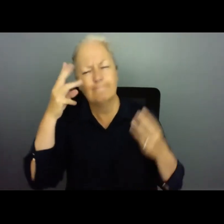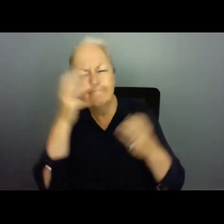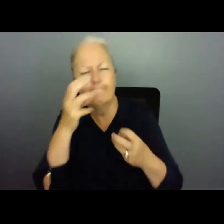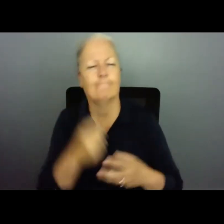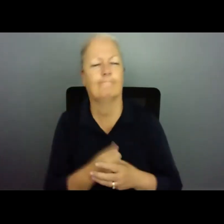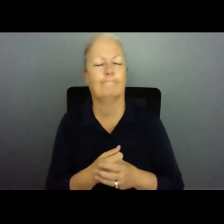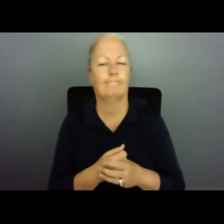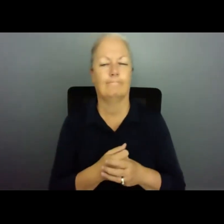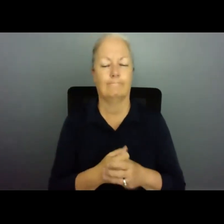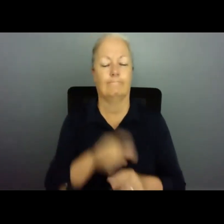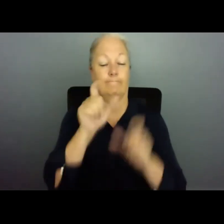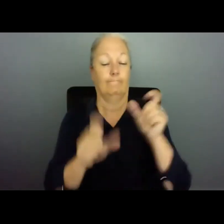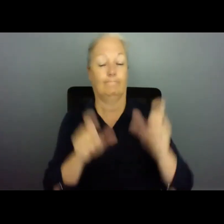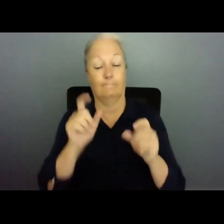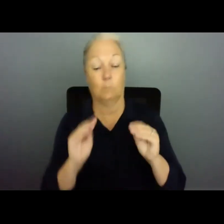people with intellectual disability